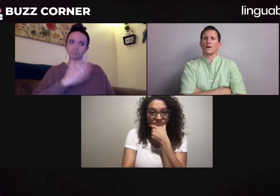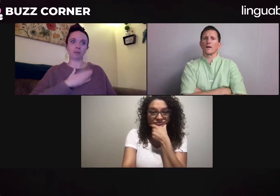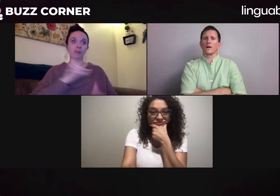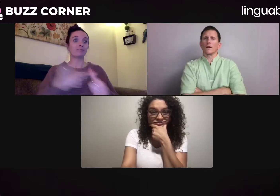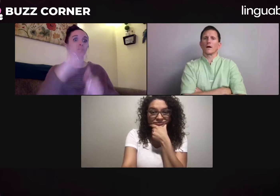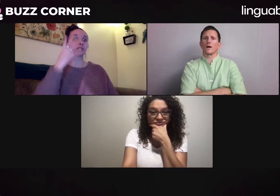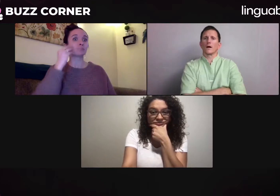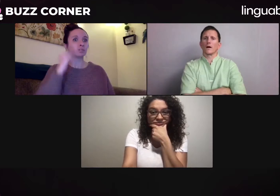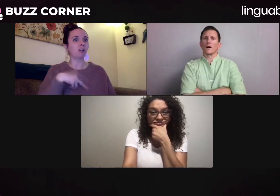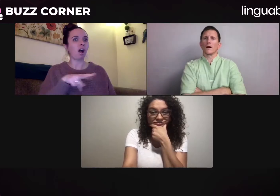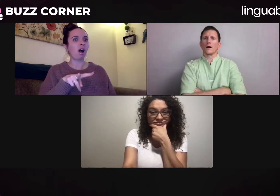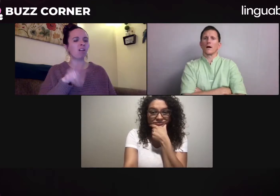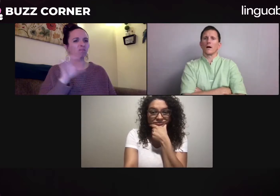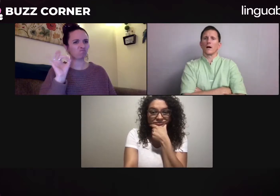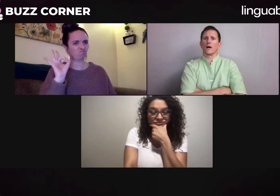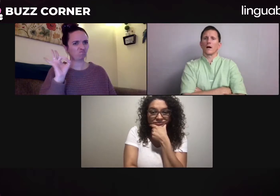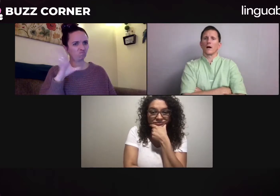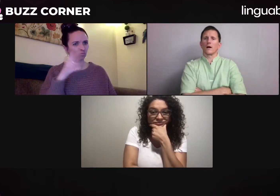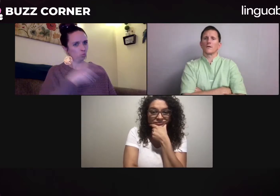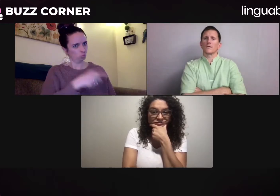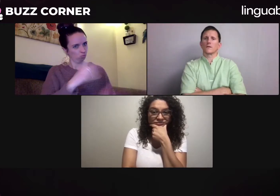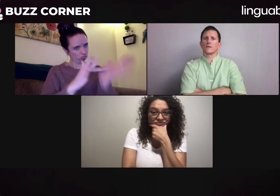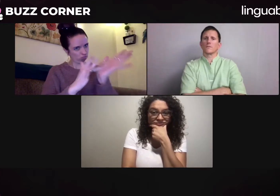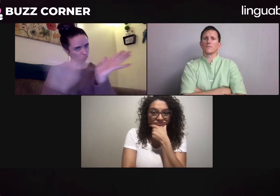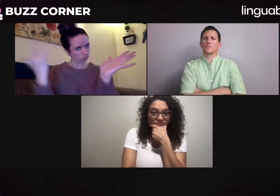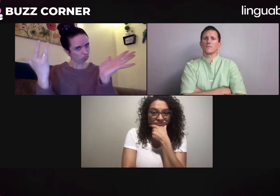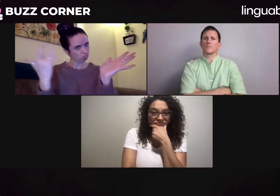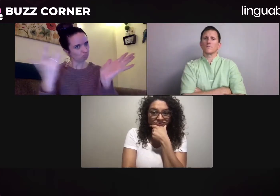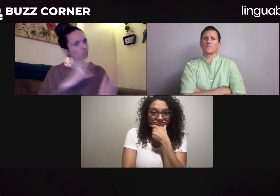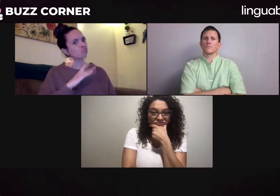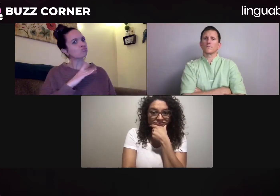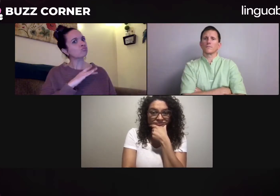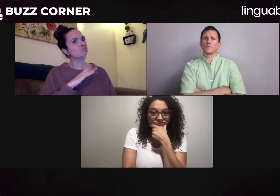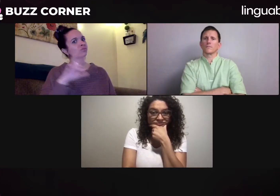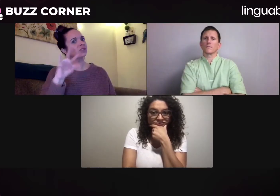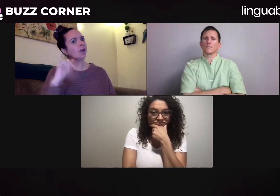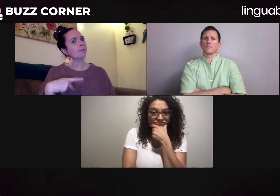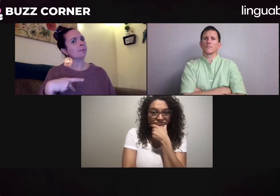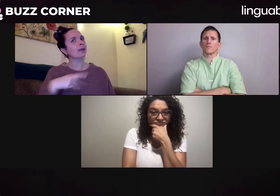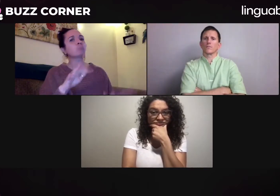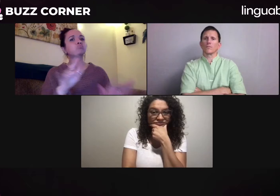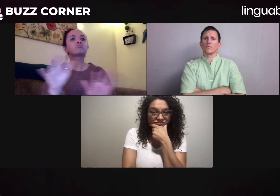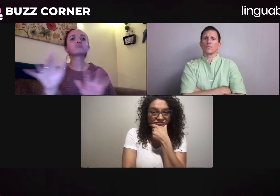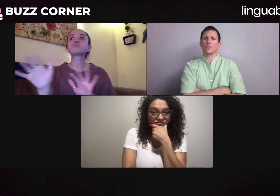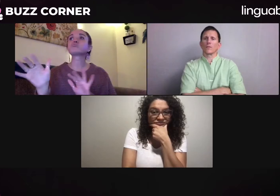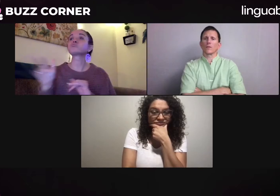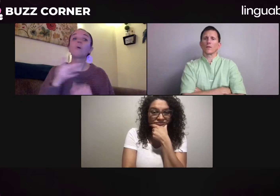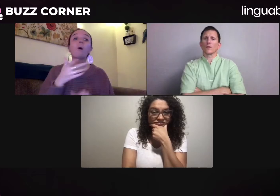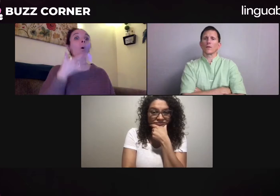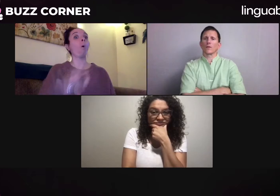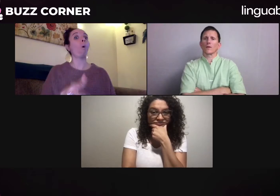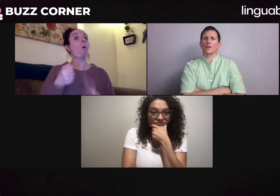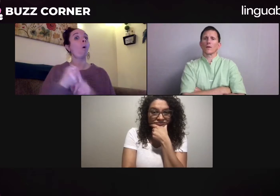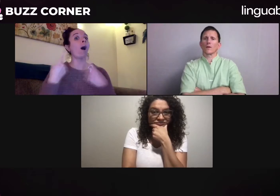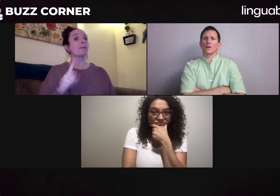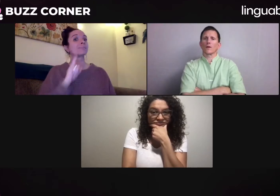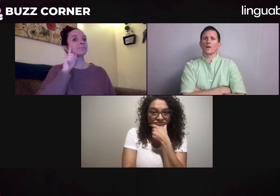for example, the NYPD, really what was happening was